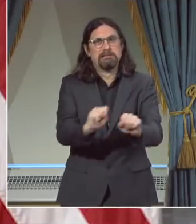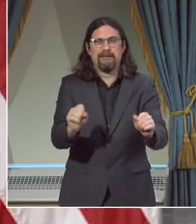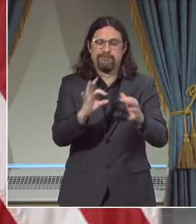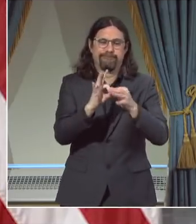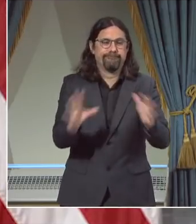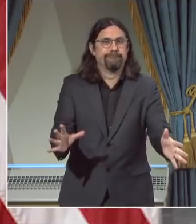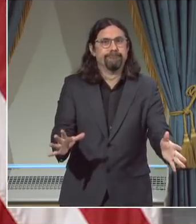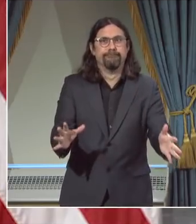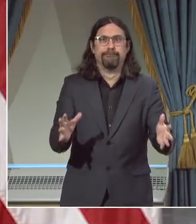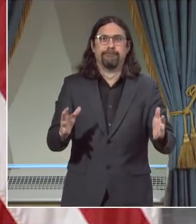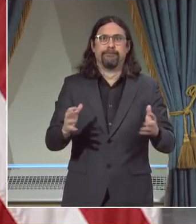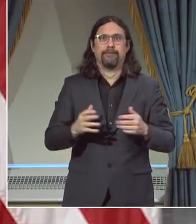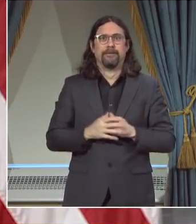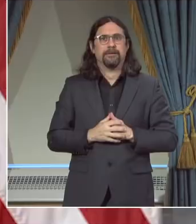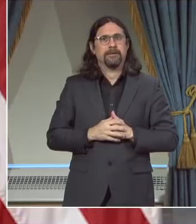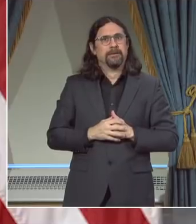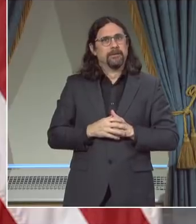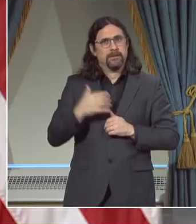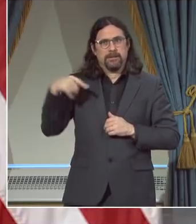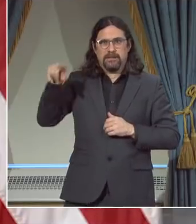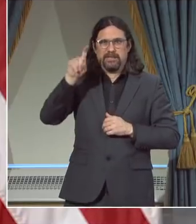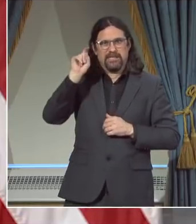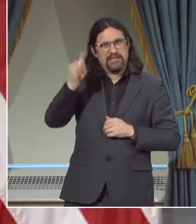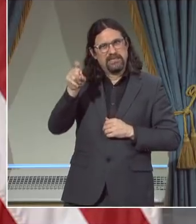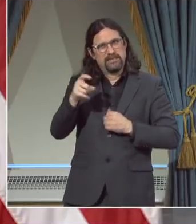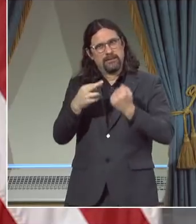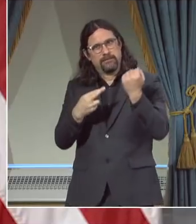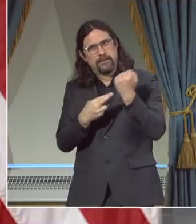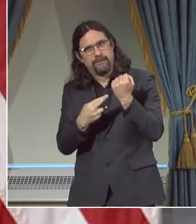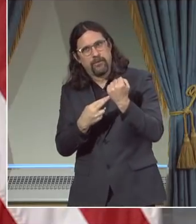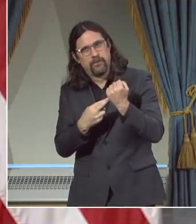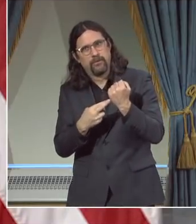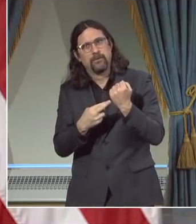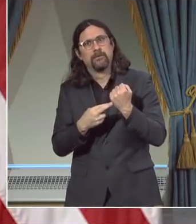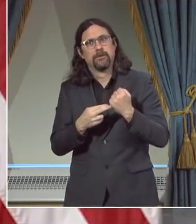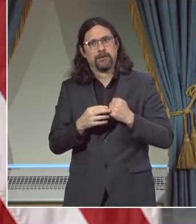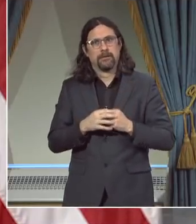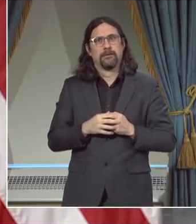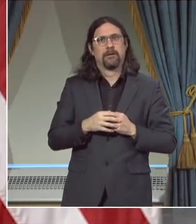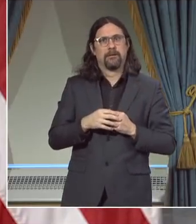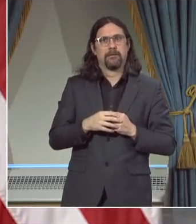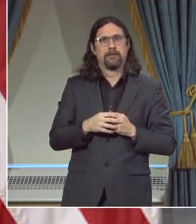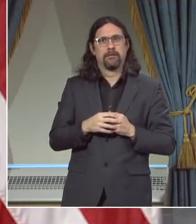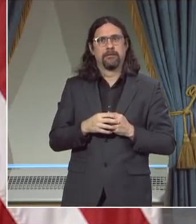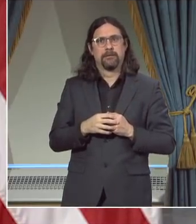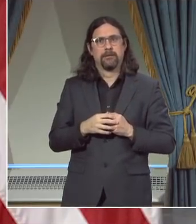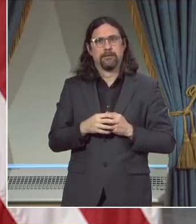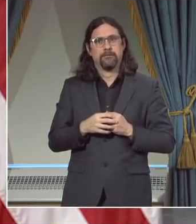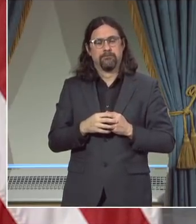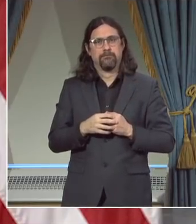AMAZING WORK TO SAVE SO MANY OTHERS. WE'VE BEEN SENDING CONSTANT